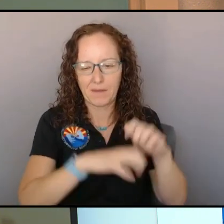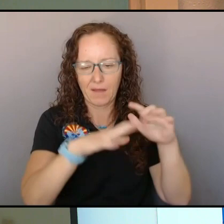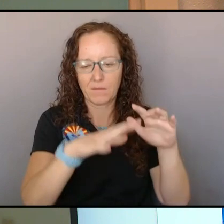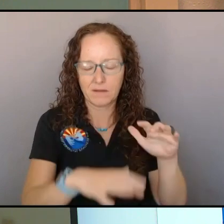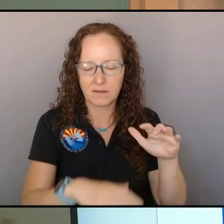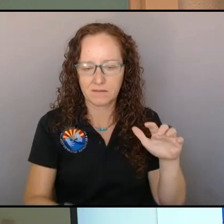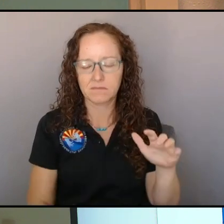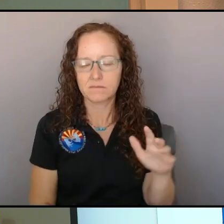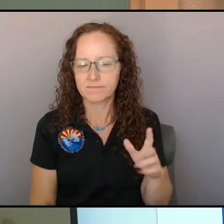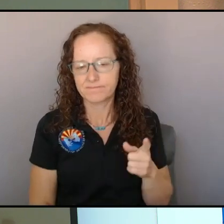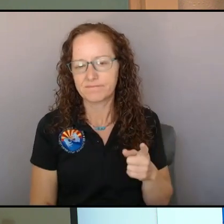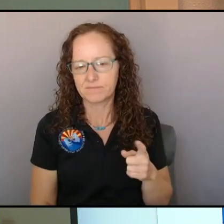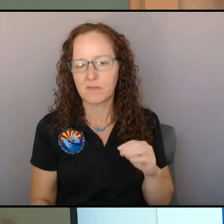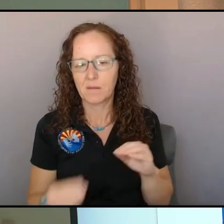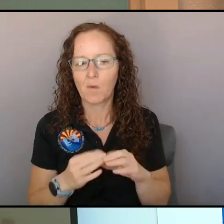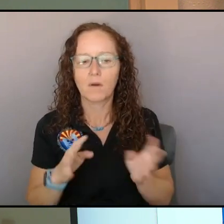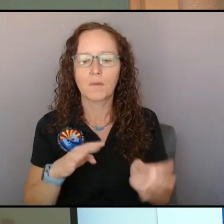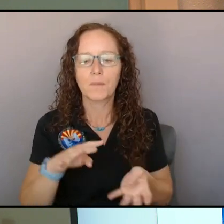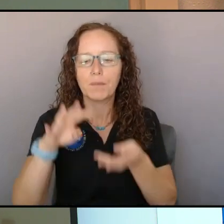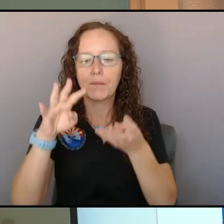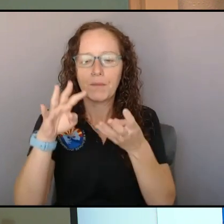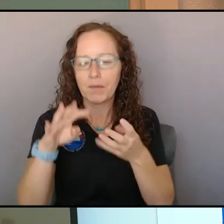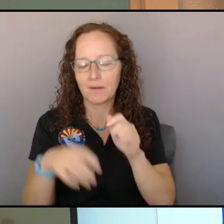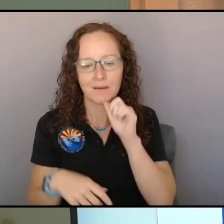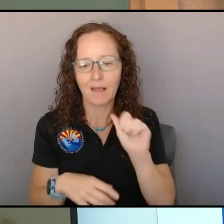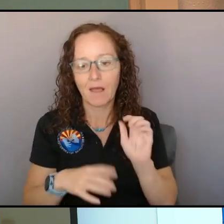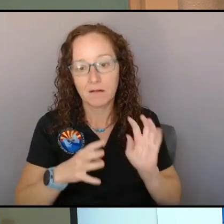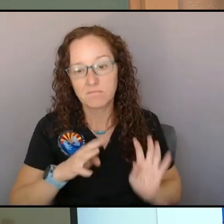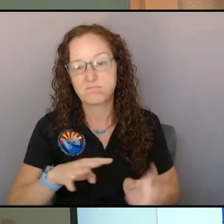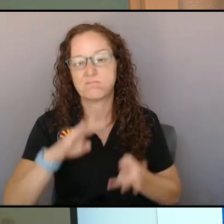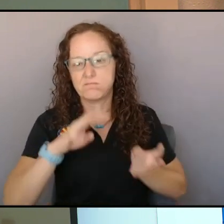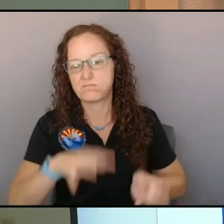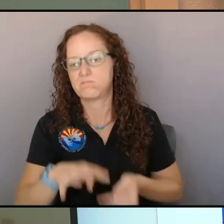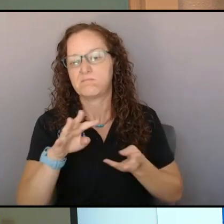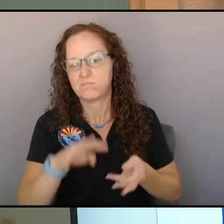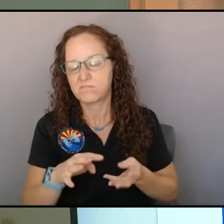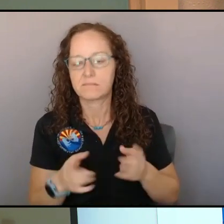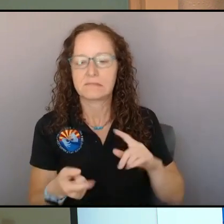opposed to that critical fire weather sort of category and a